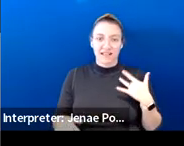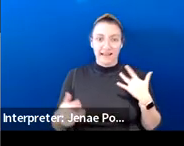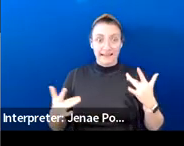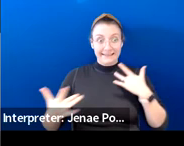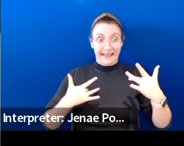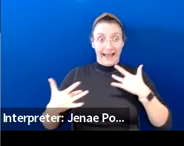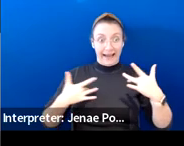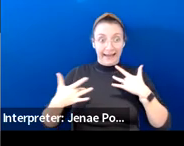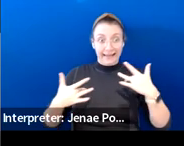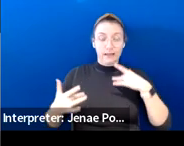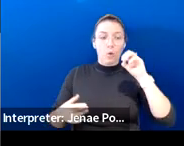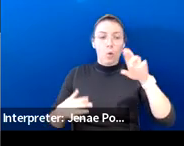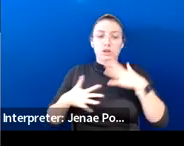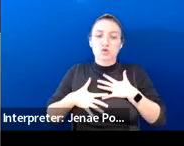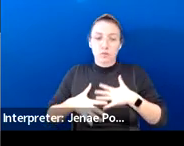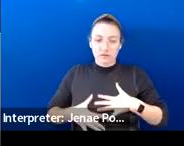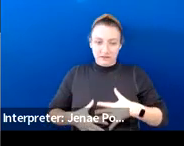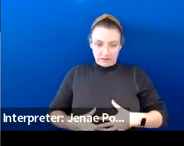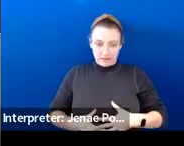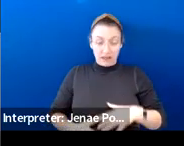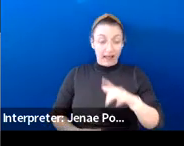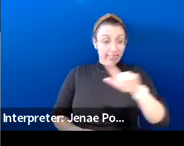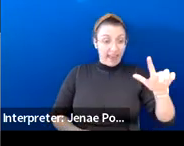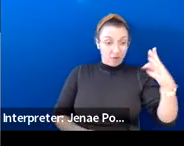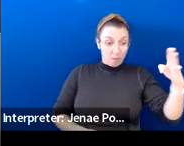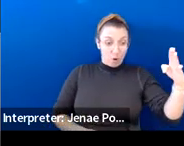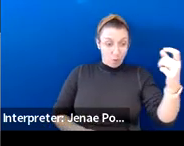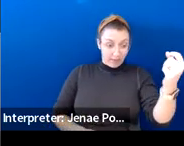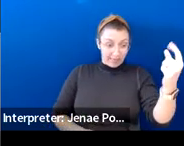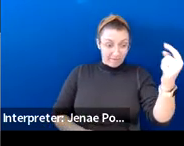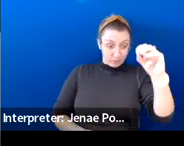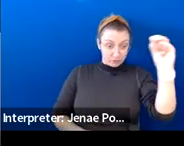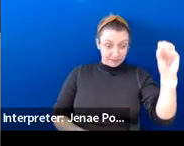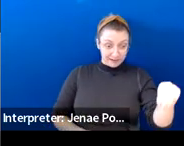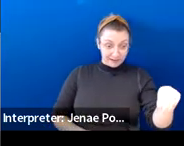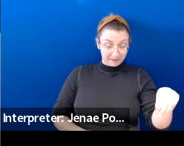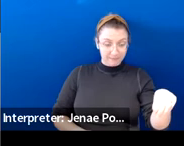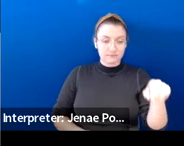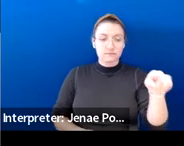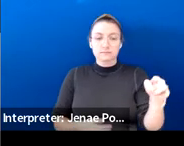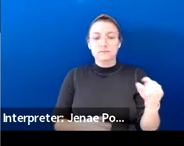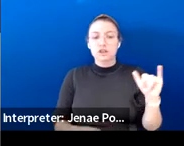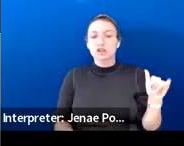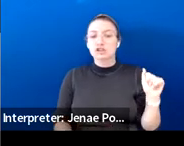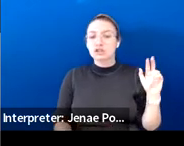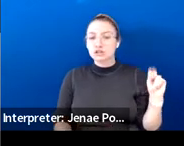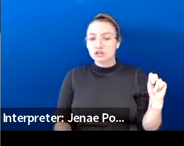And if you look until your left on the blue power has 11%. This data was collected from January